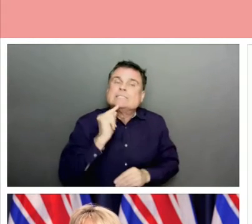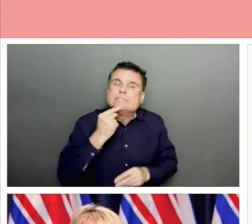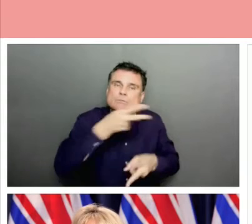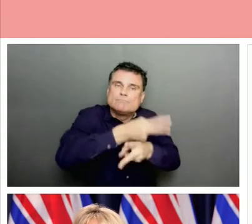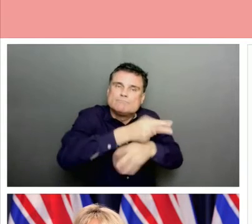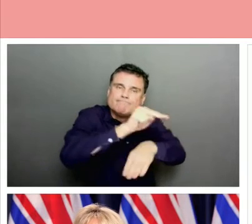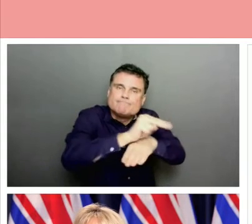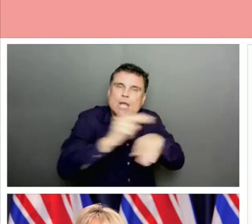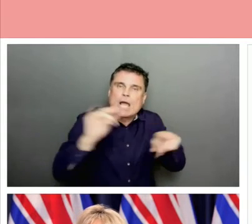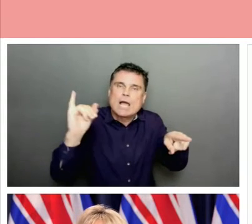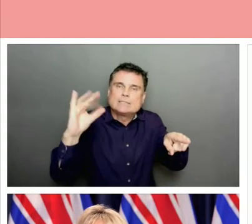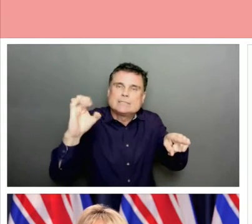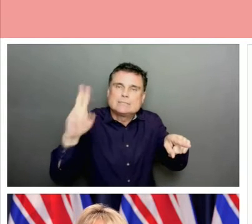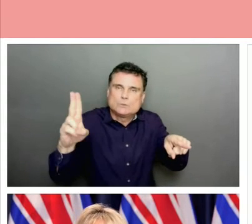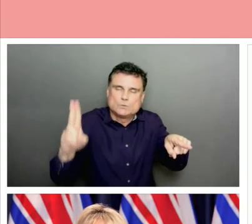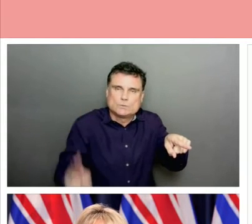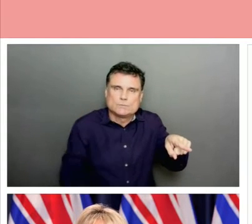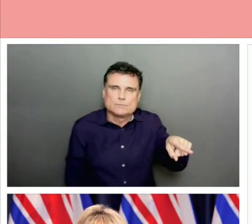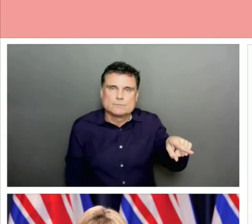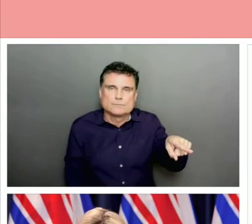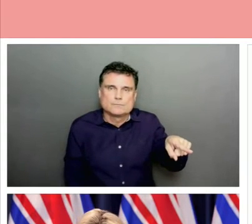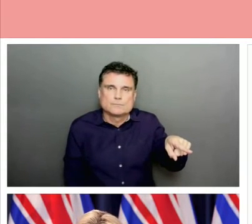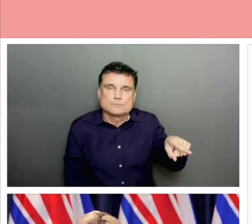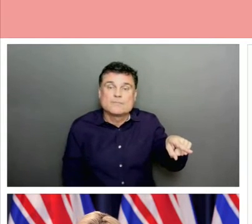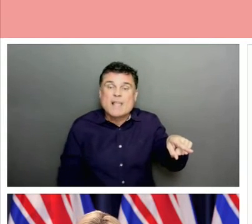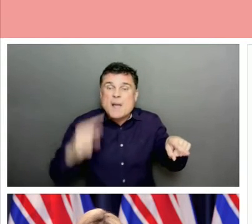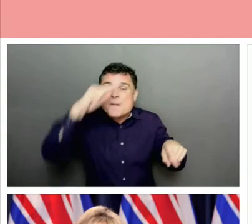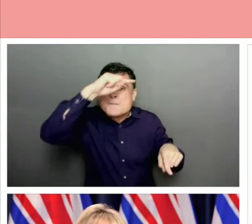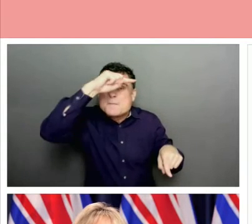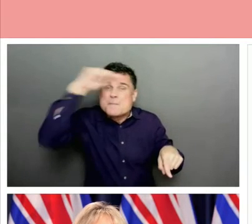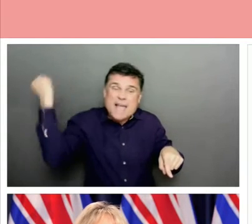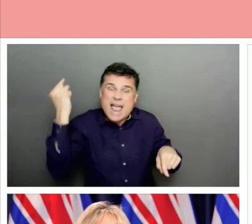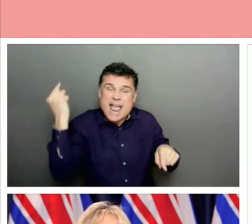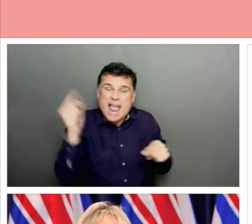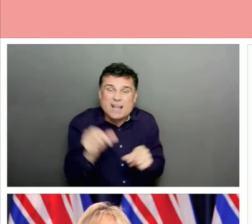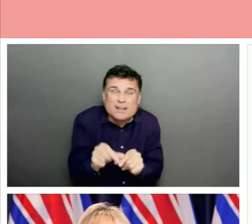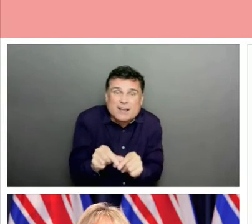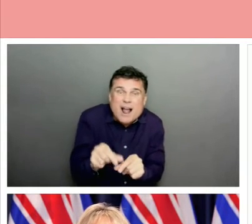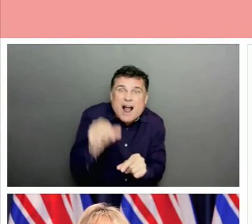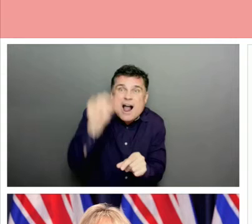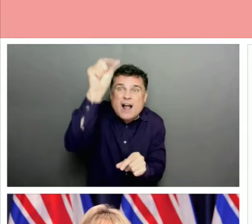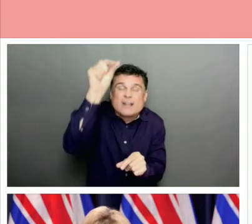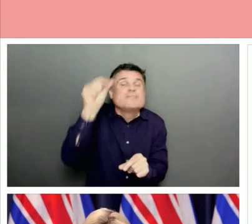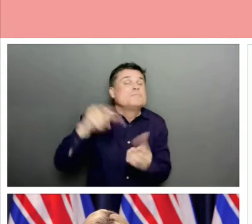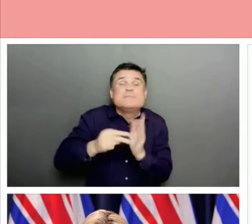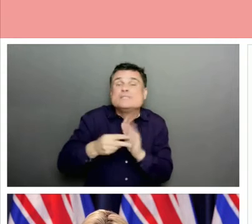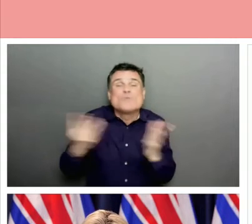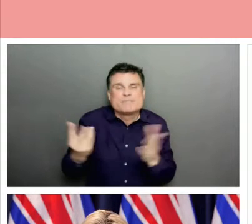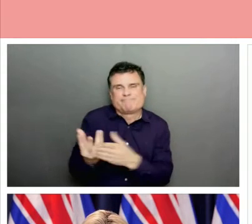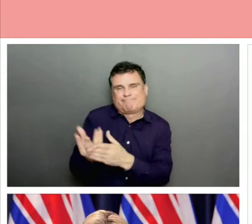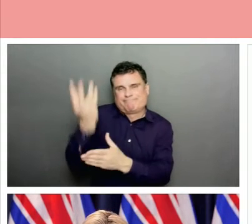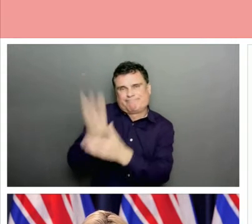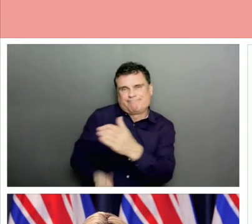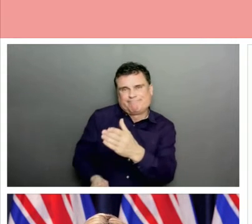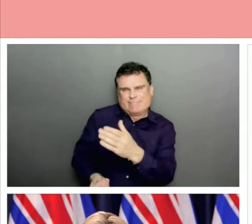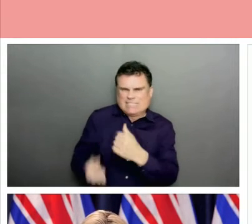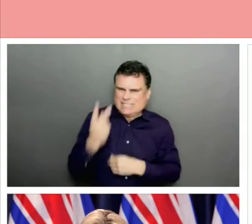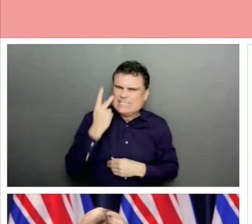hospital in ICU or-to-die from COVID are heavily skewed to the older age groups. We have had one